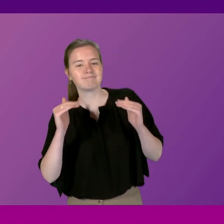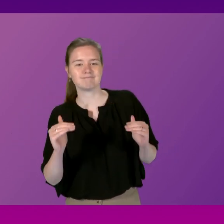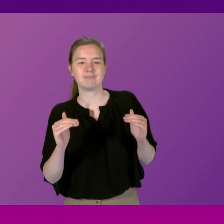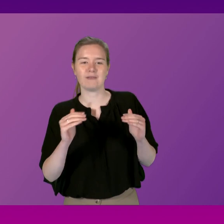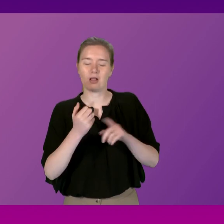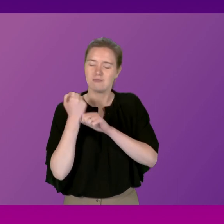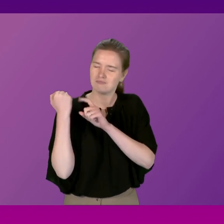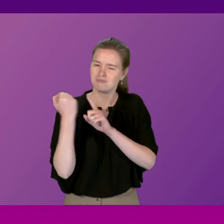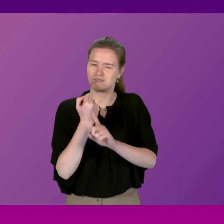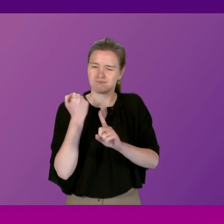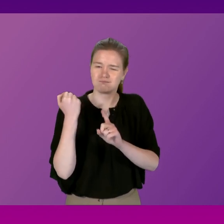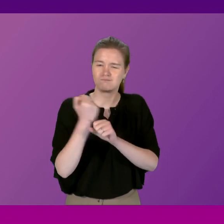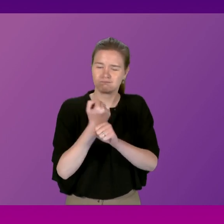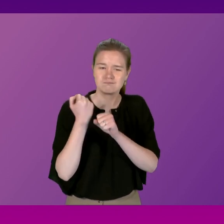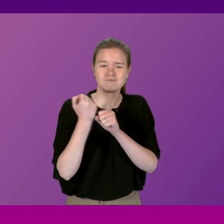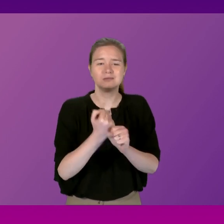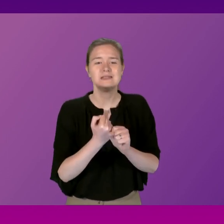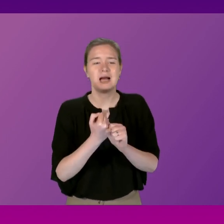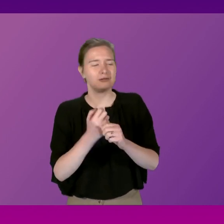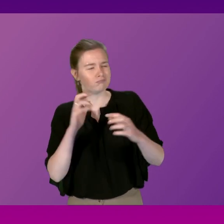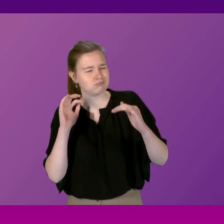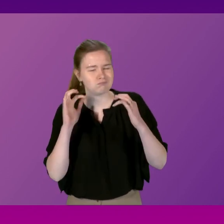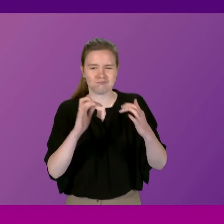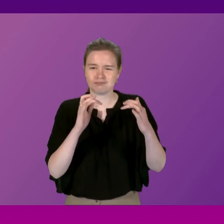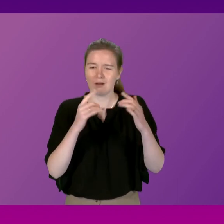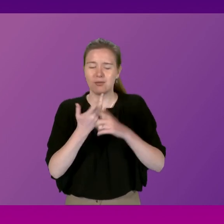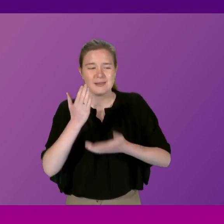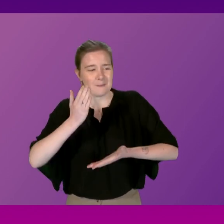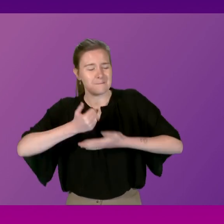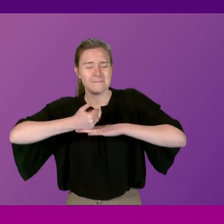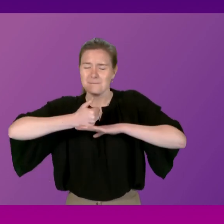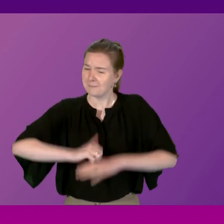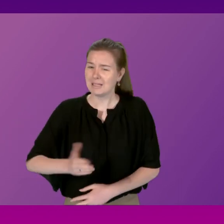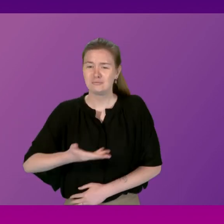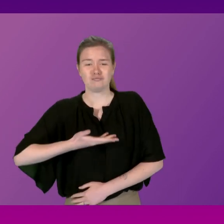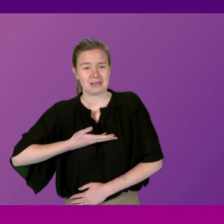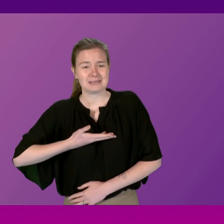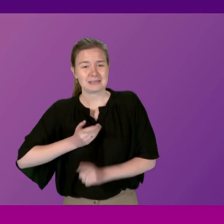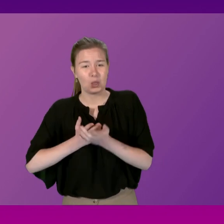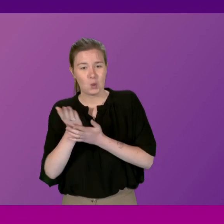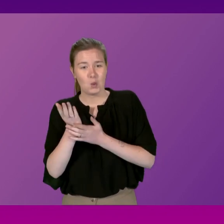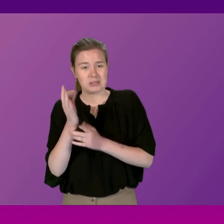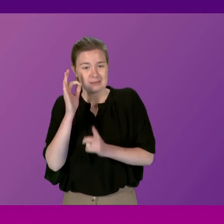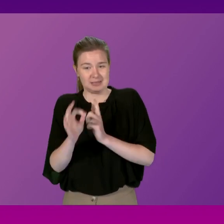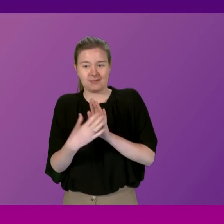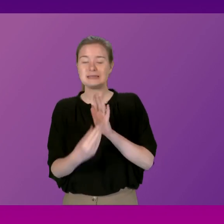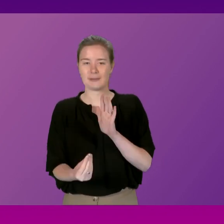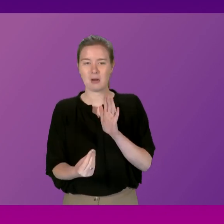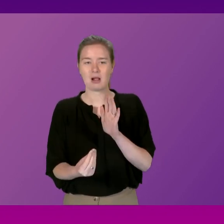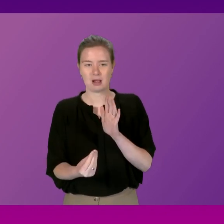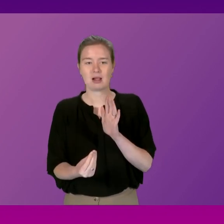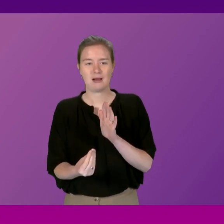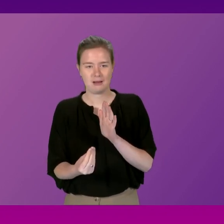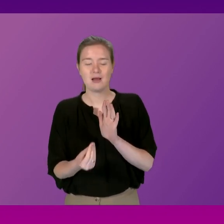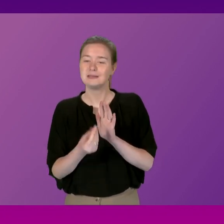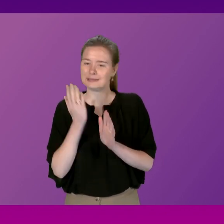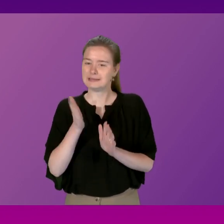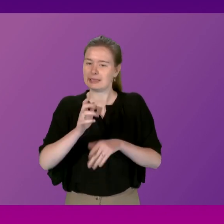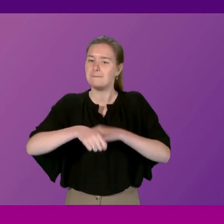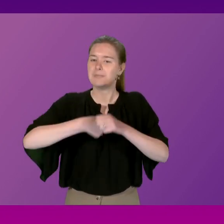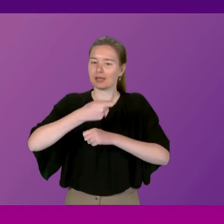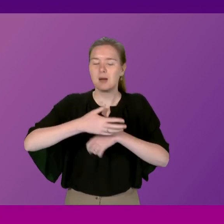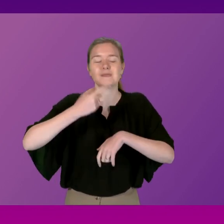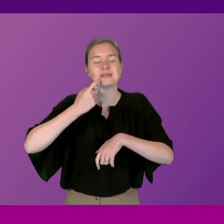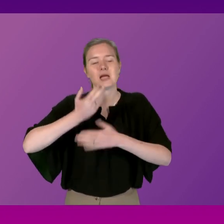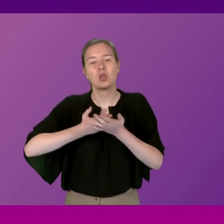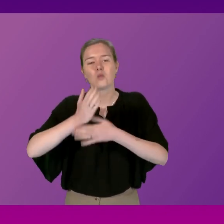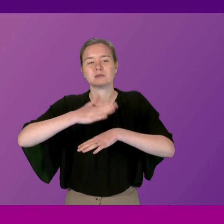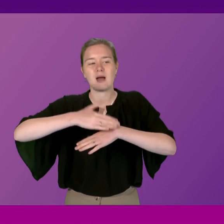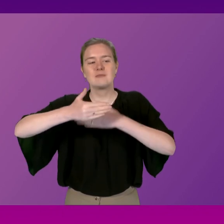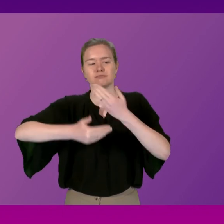example, the fighting and battling for basic rights got easier over time as Governments